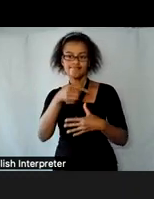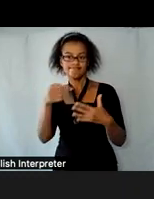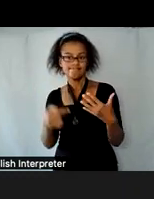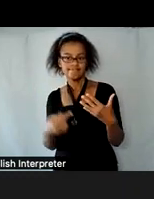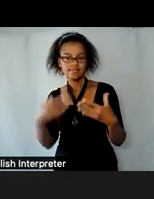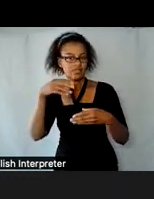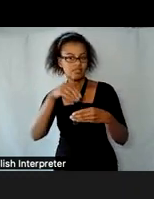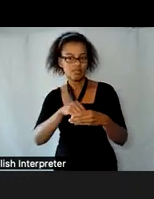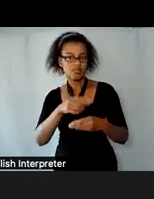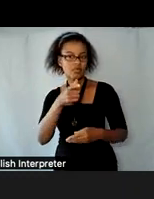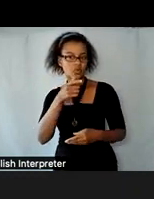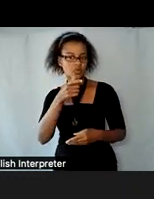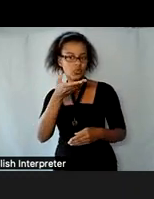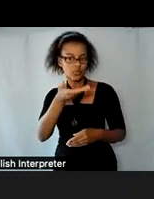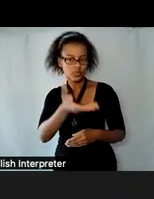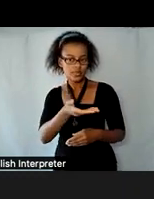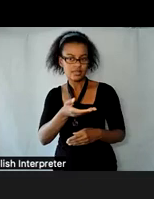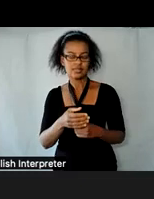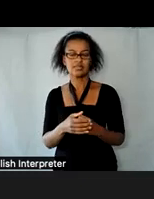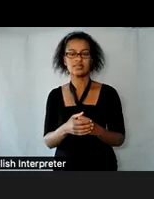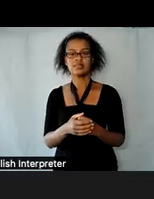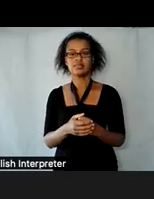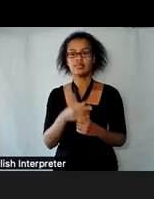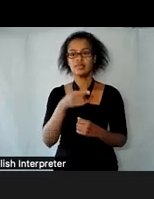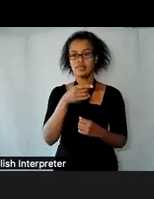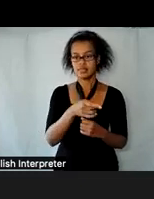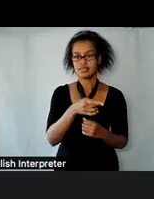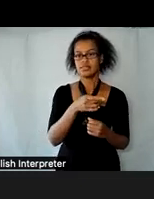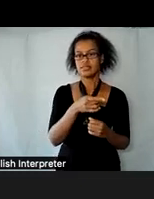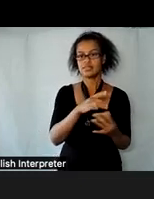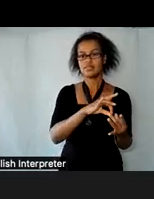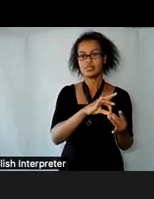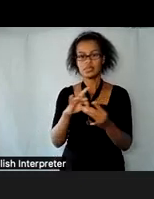the grants program fit into ours in the Parks program and vice versa.